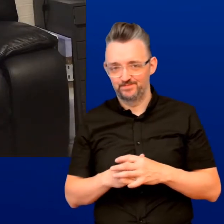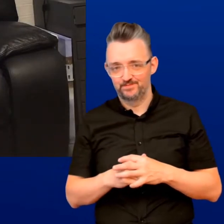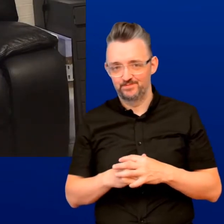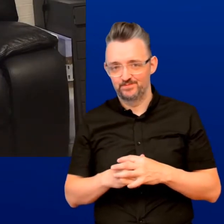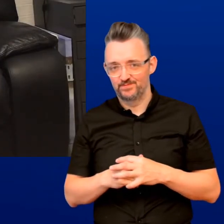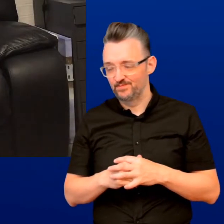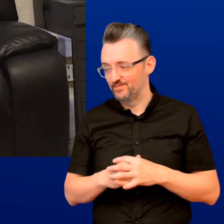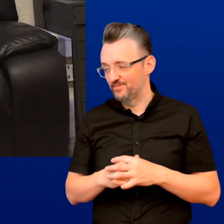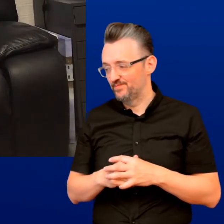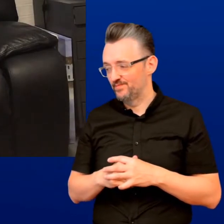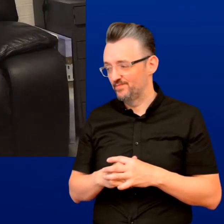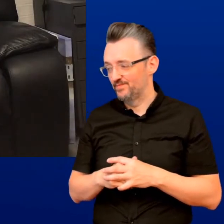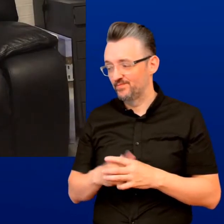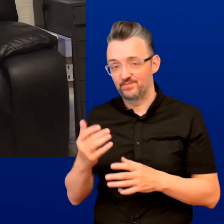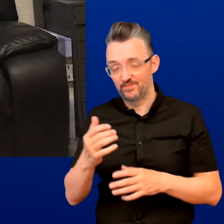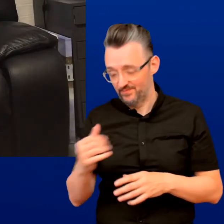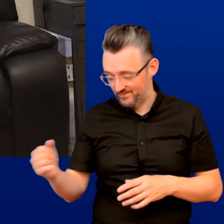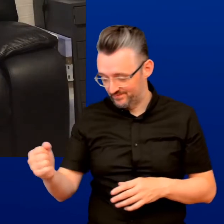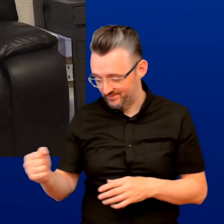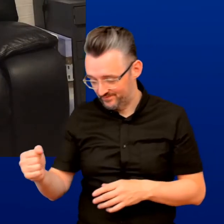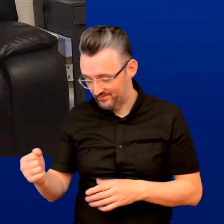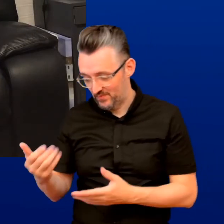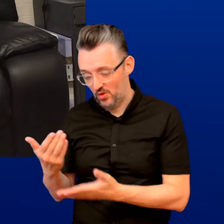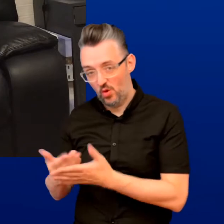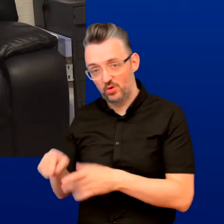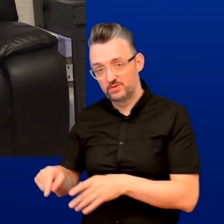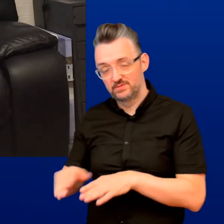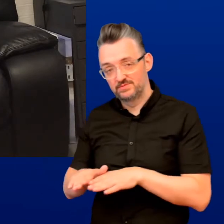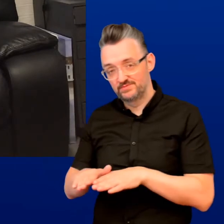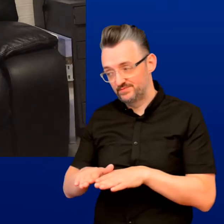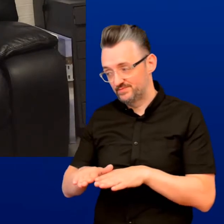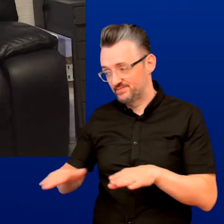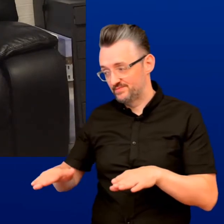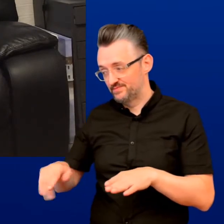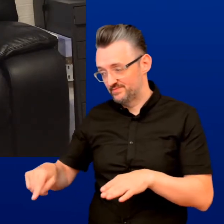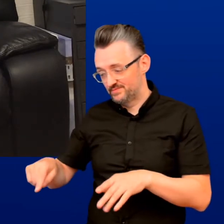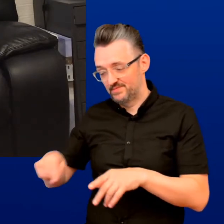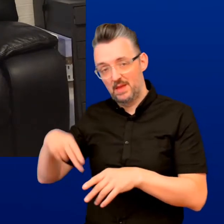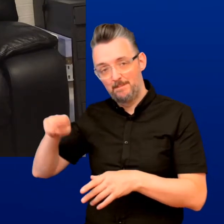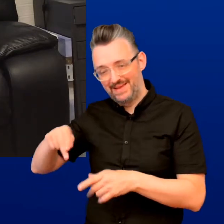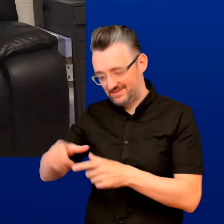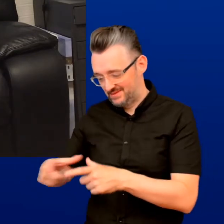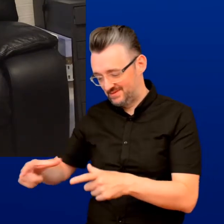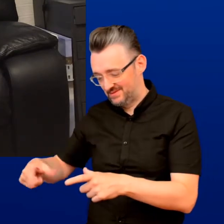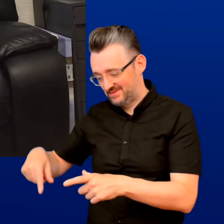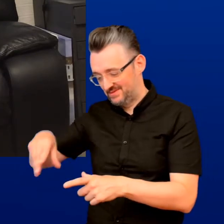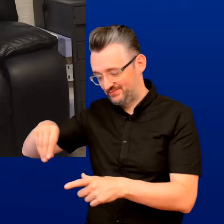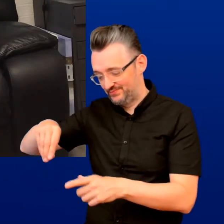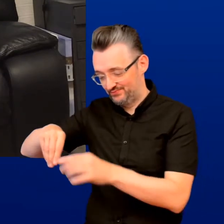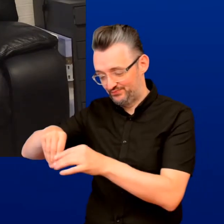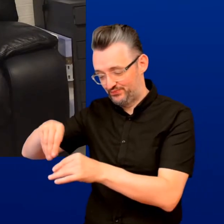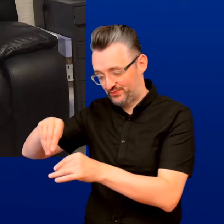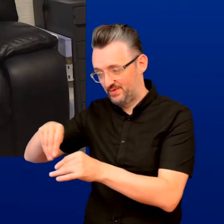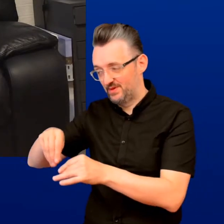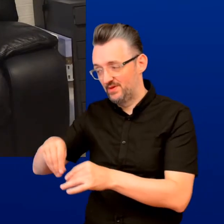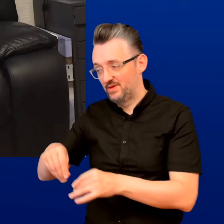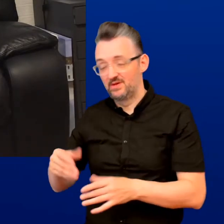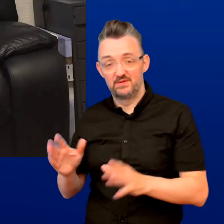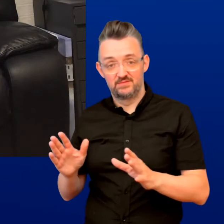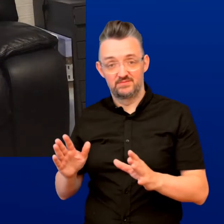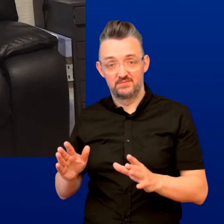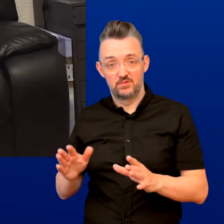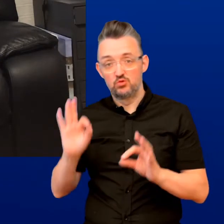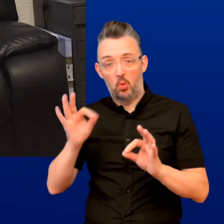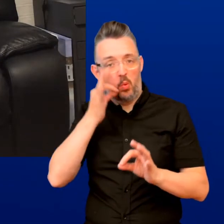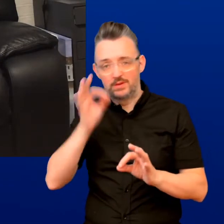onto my paint palette and you just